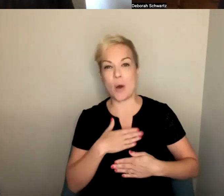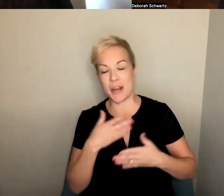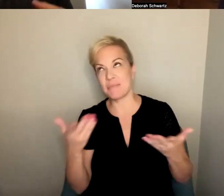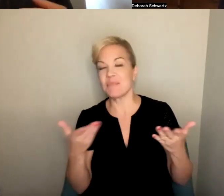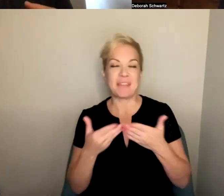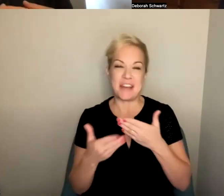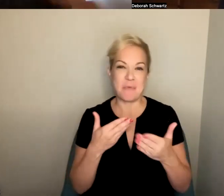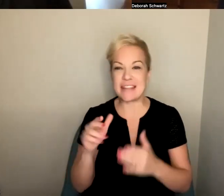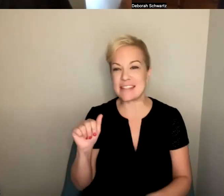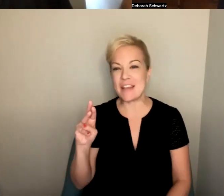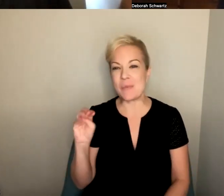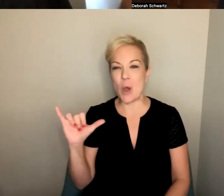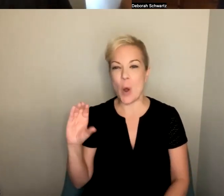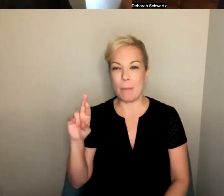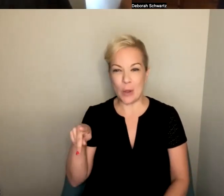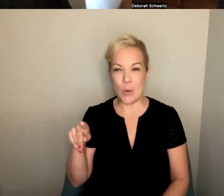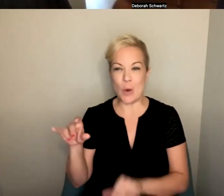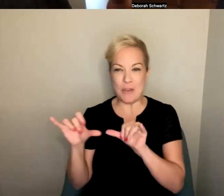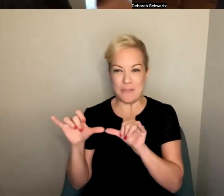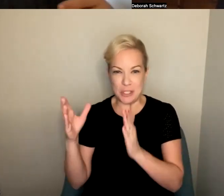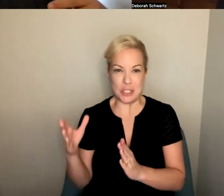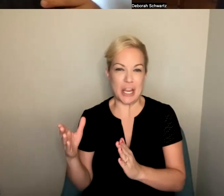because they came in and dropped literally tons of dirt on the site so nobody would go,